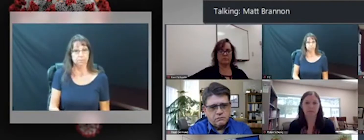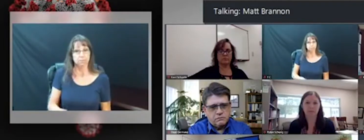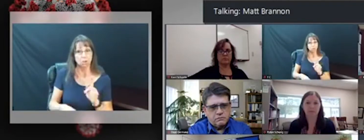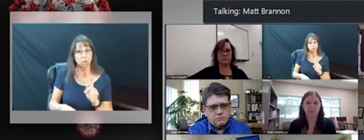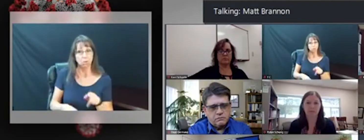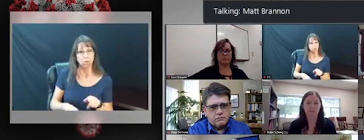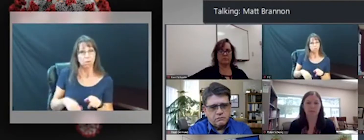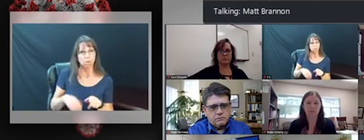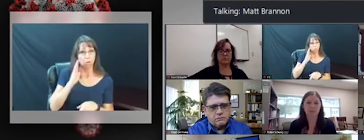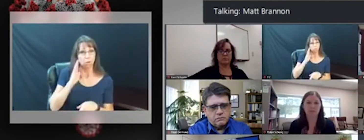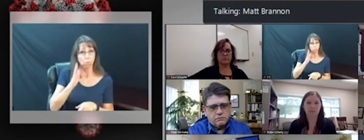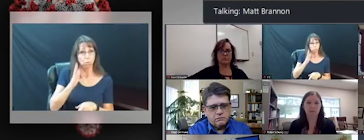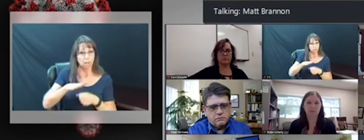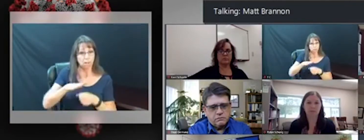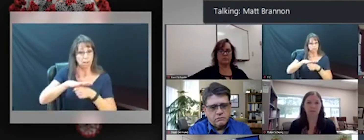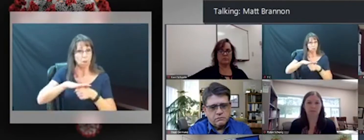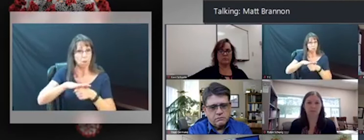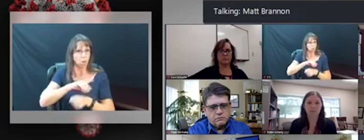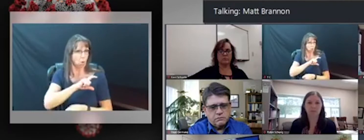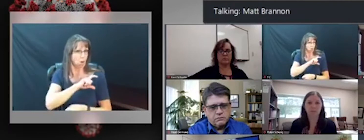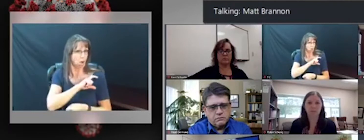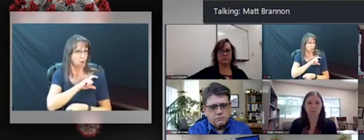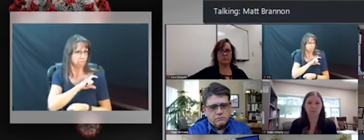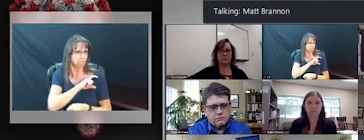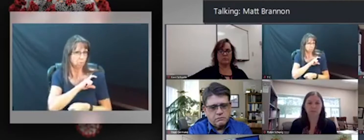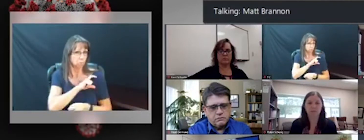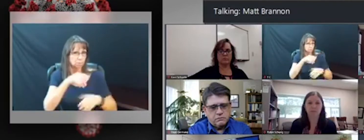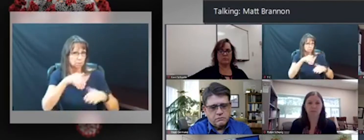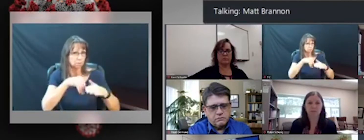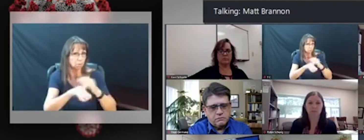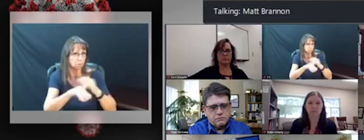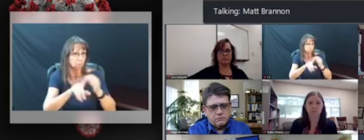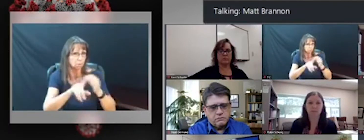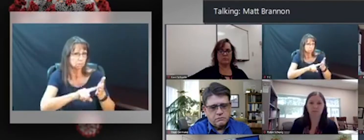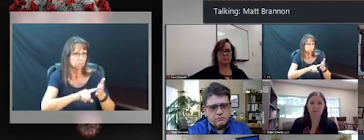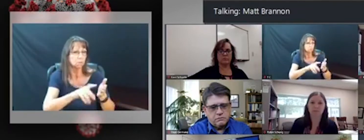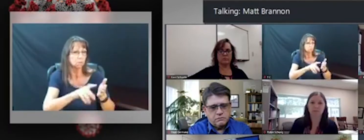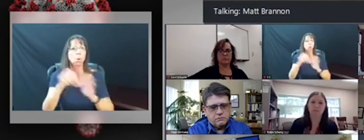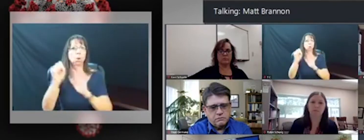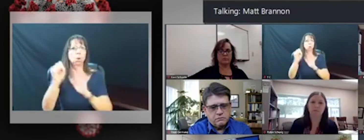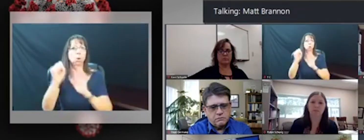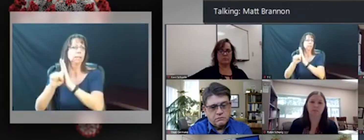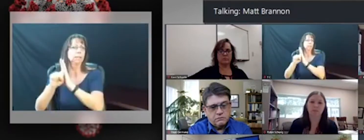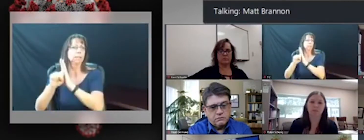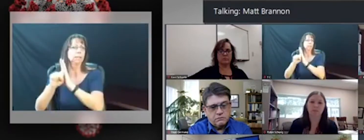law enforcement doing that sort of work or will that all be left up to the state?